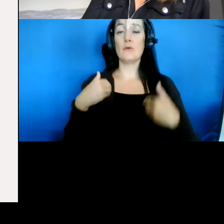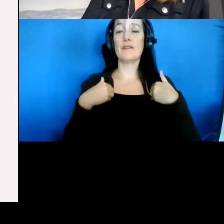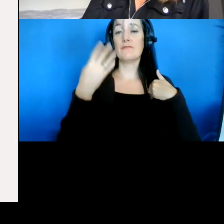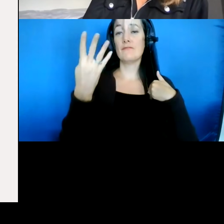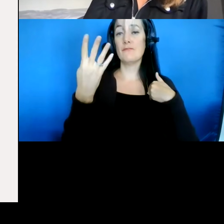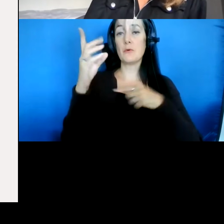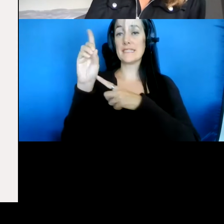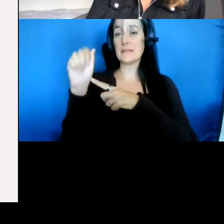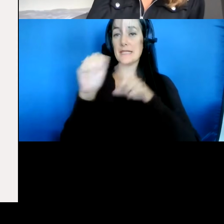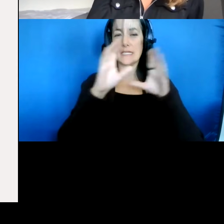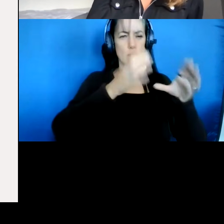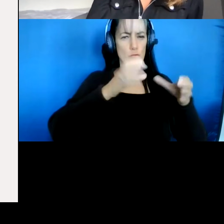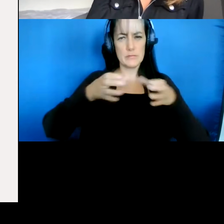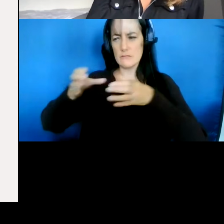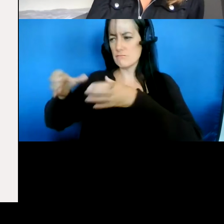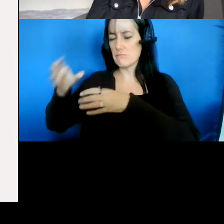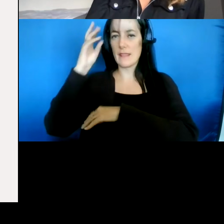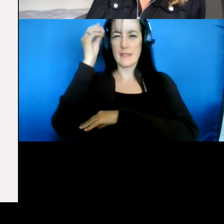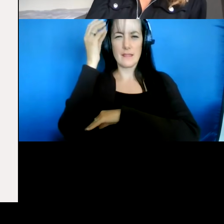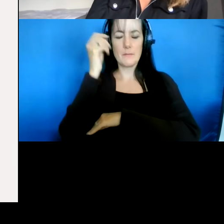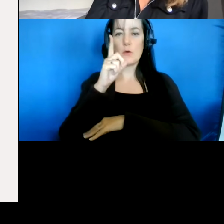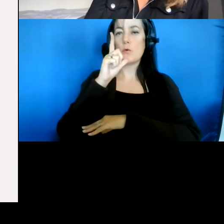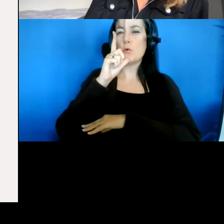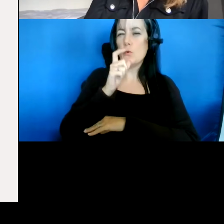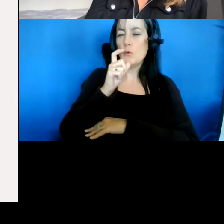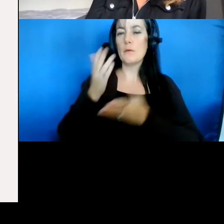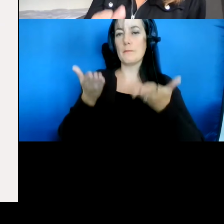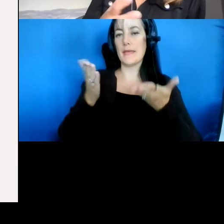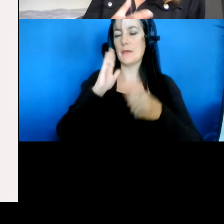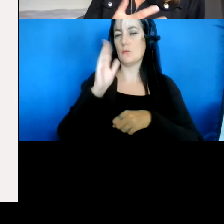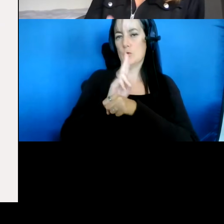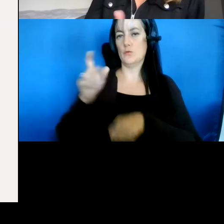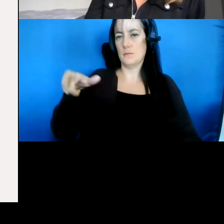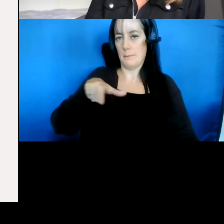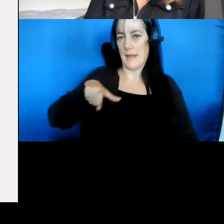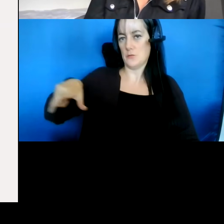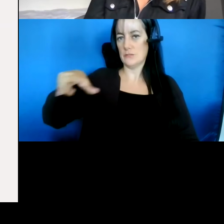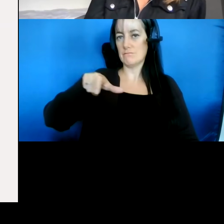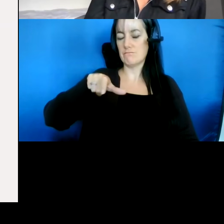and think about who may or may not be using a mouse. So, by the four disability groups,